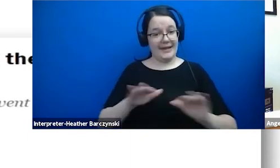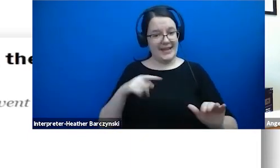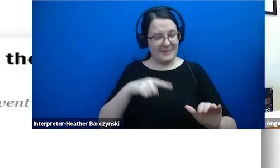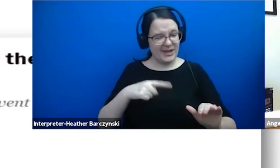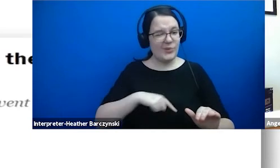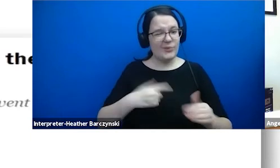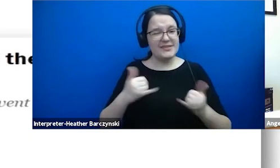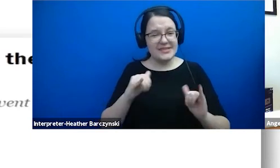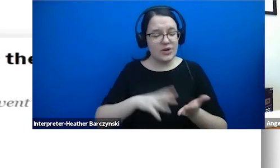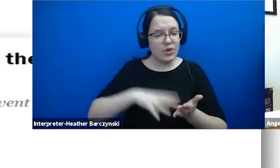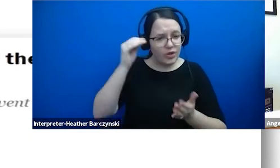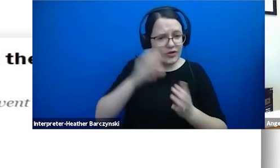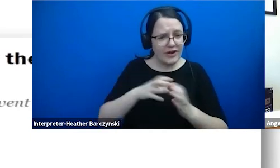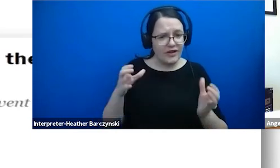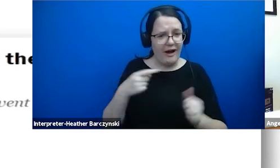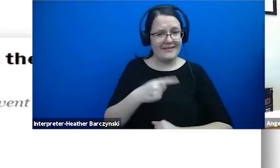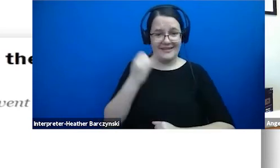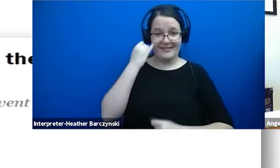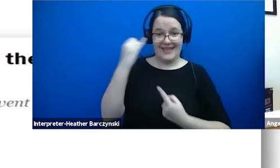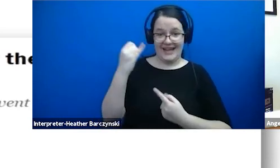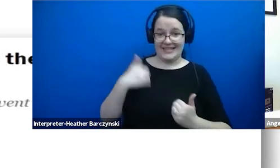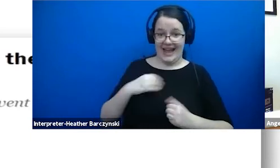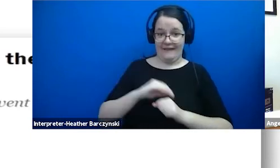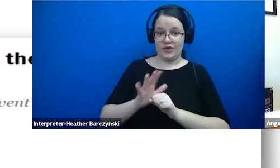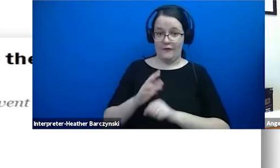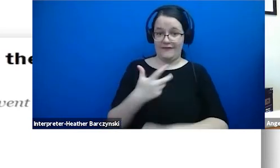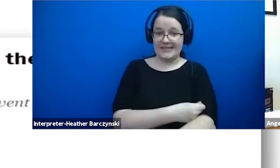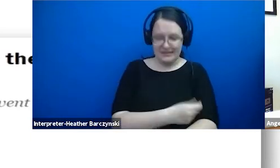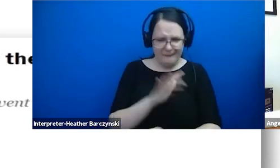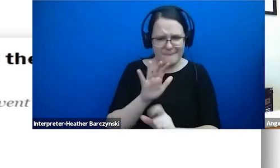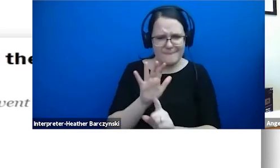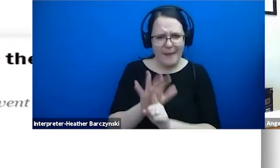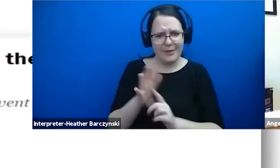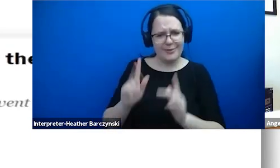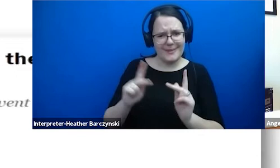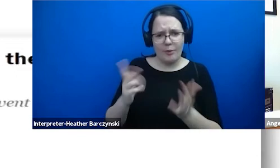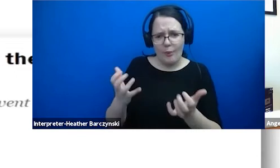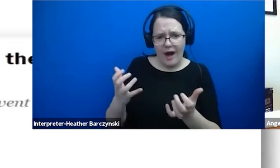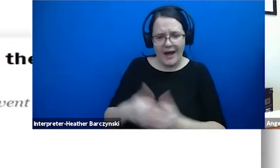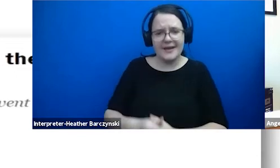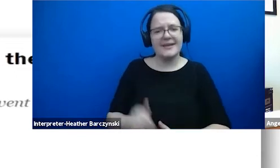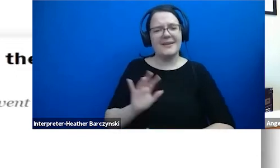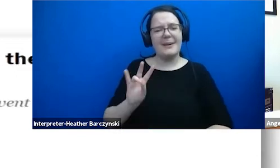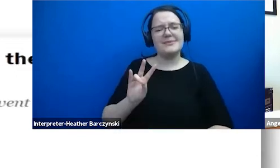the idea of having a covert vaccine was very popular and about 72 percent of people said that